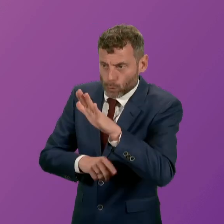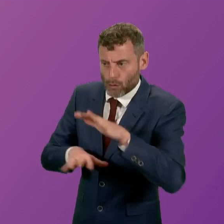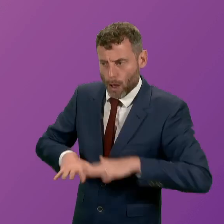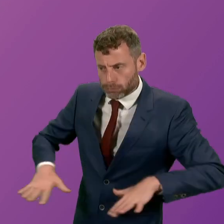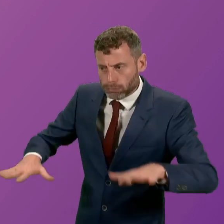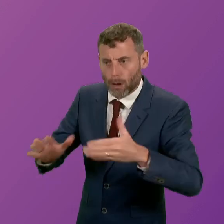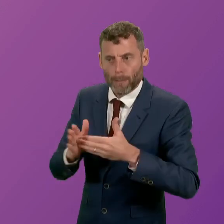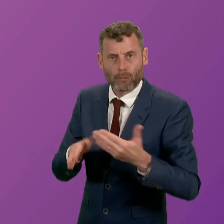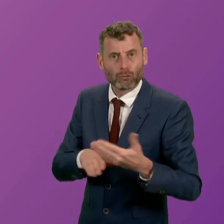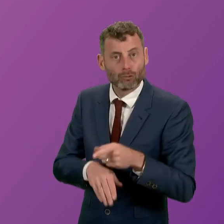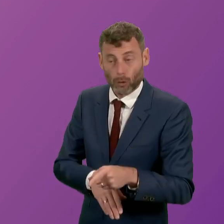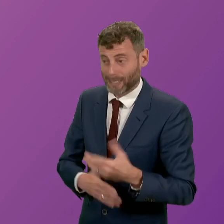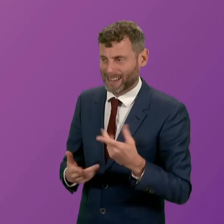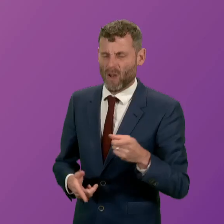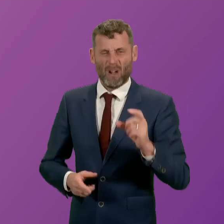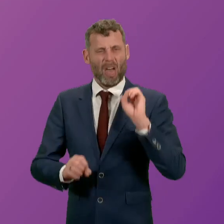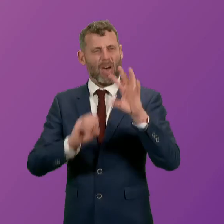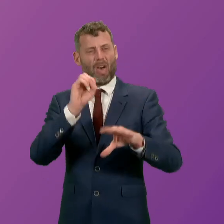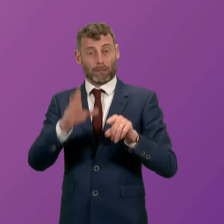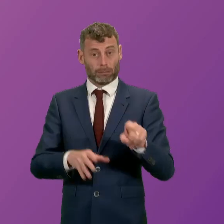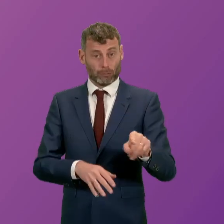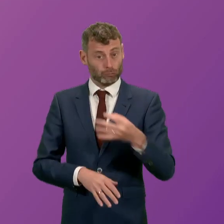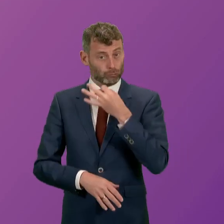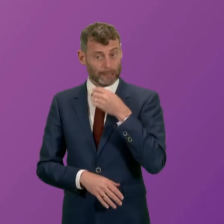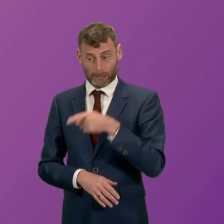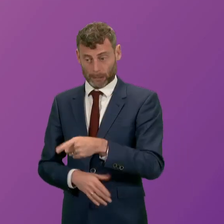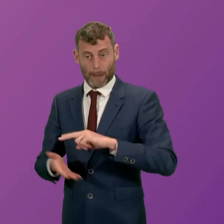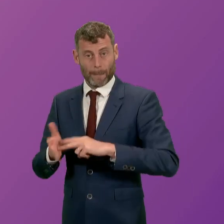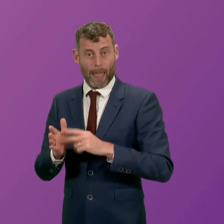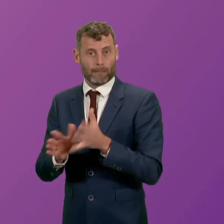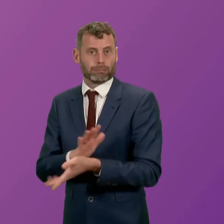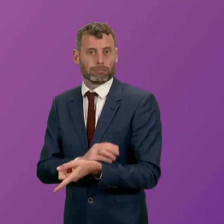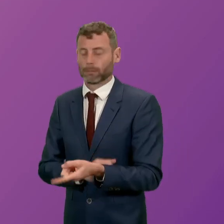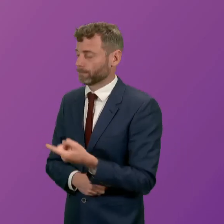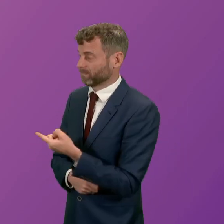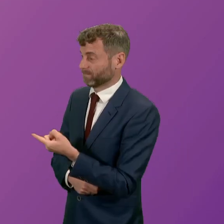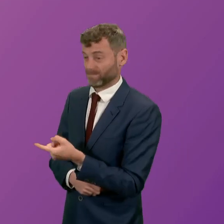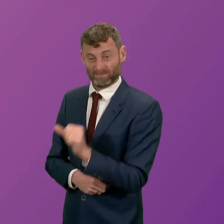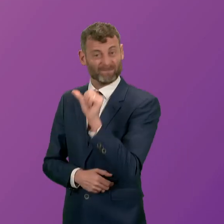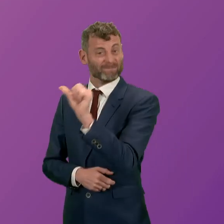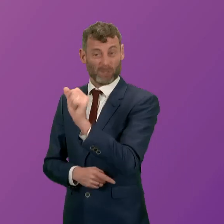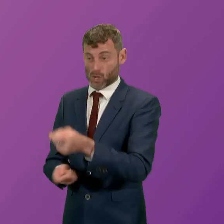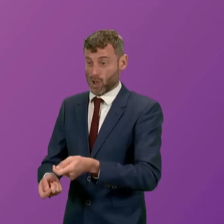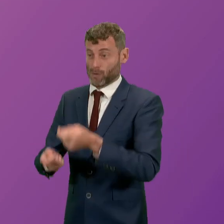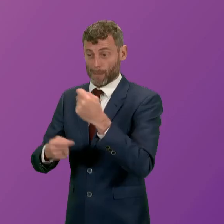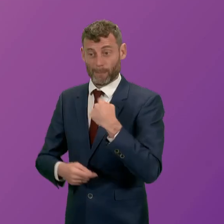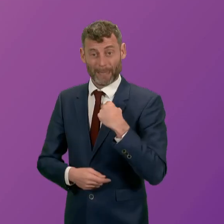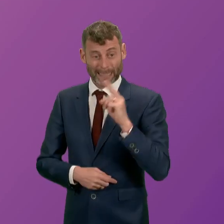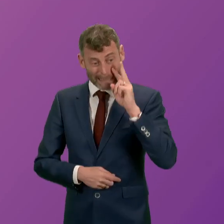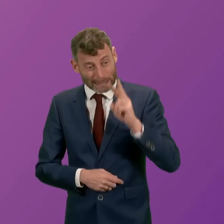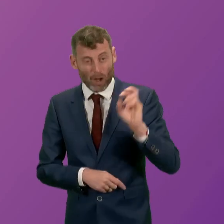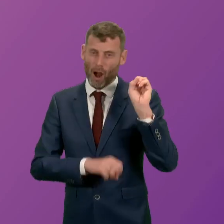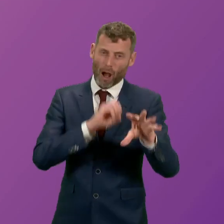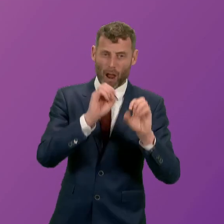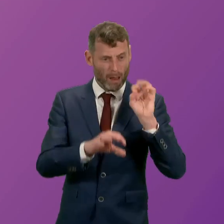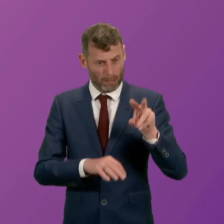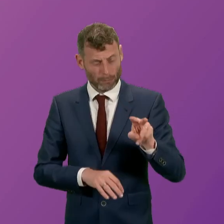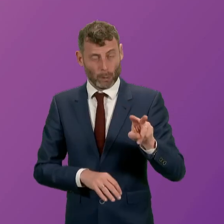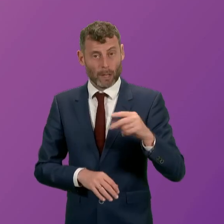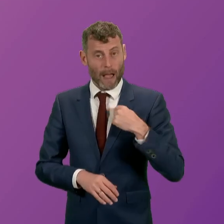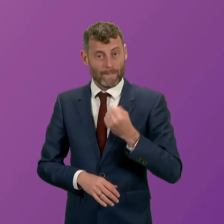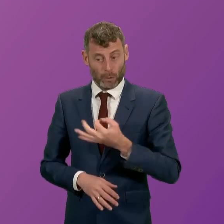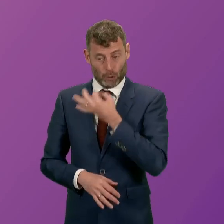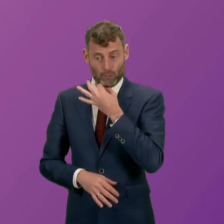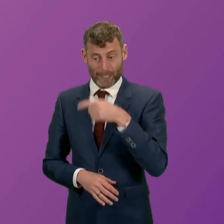I share those concerns. At the present moment, in early May, the water scarcity map makes